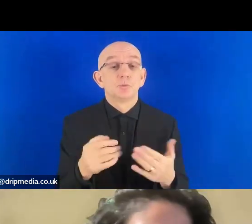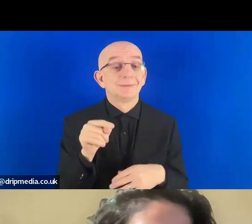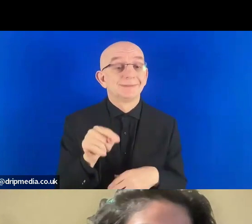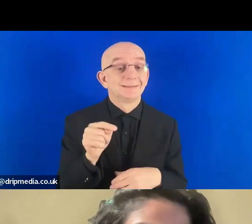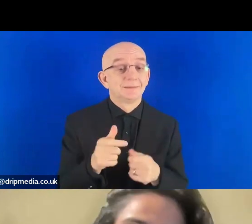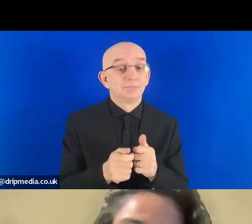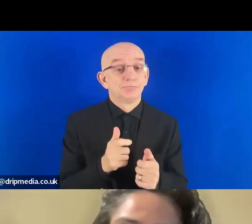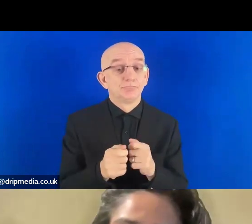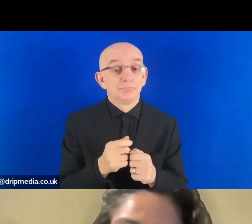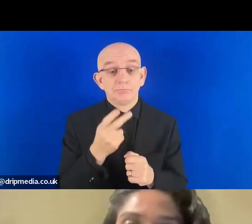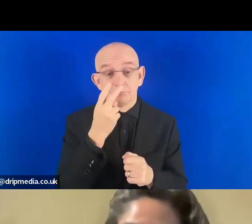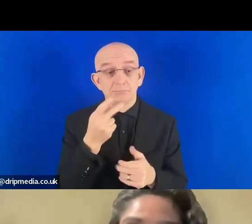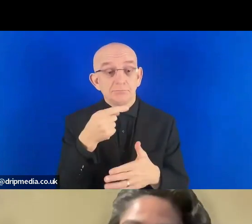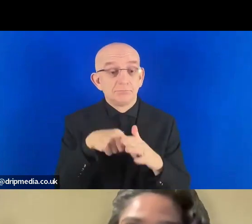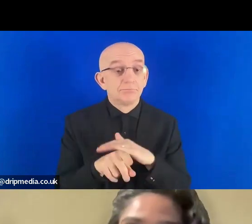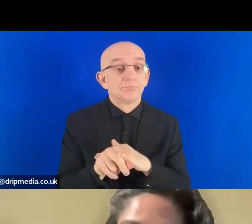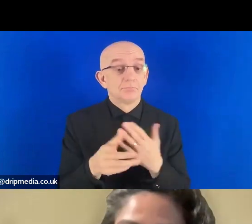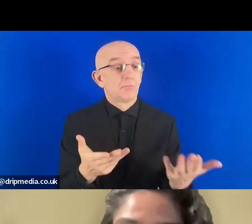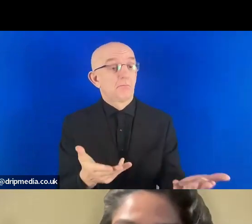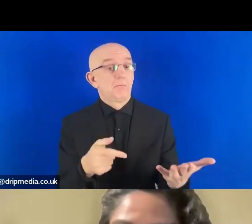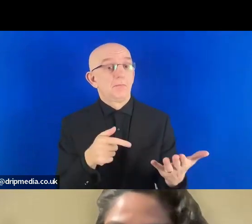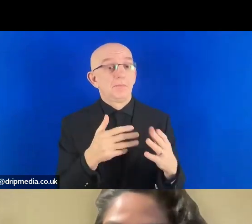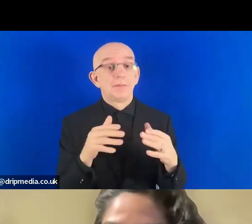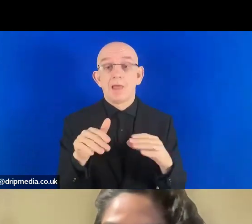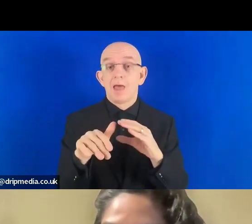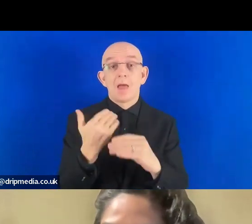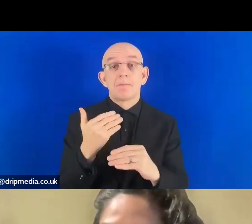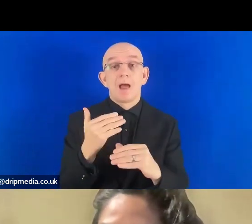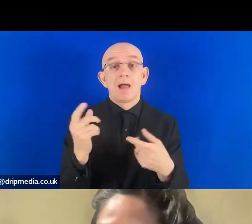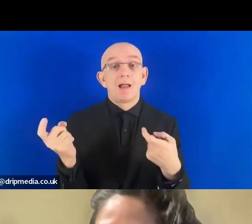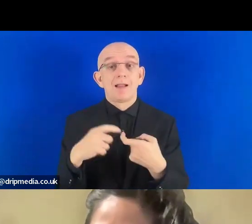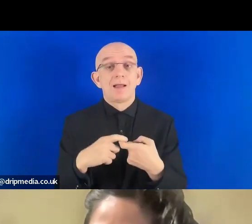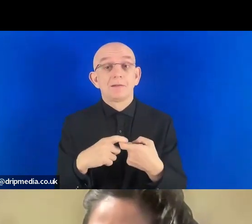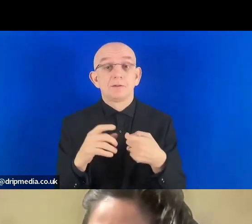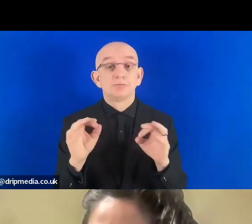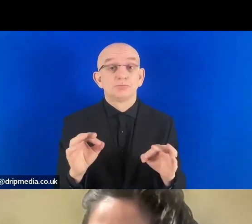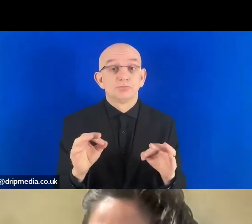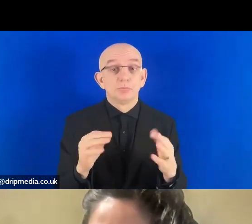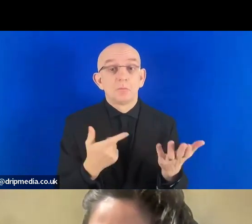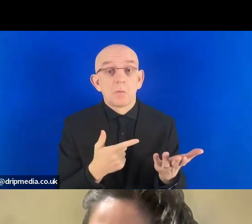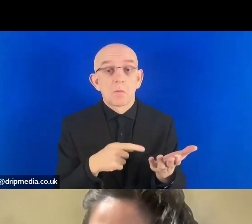a low bandwidth between 3 and 2 five inputs. So that makes sure that also the participants,